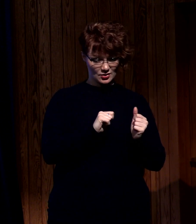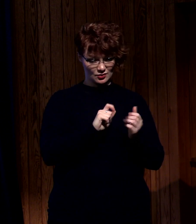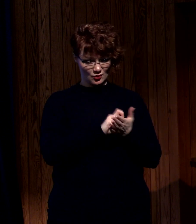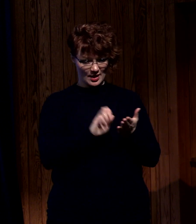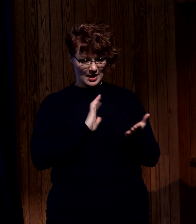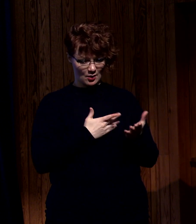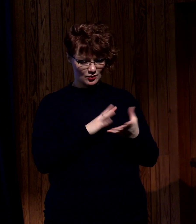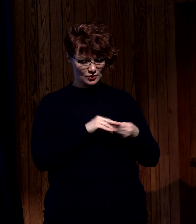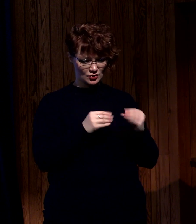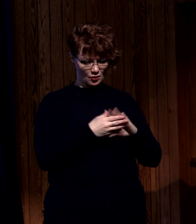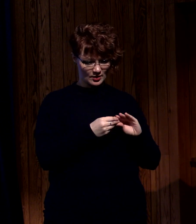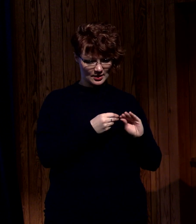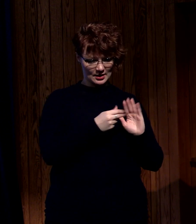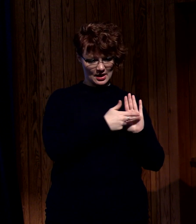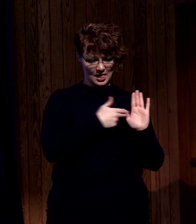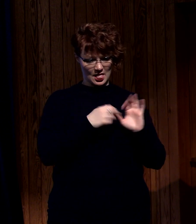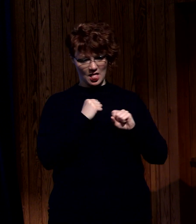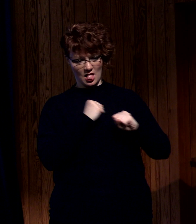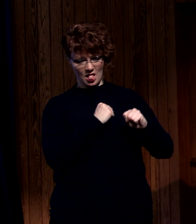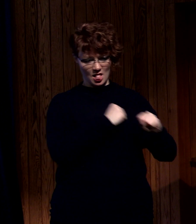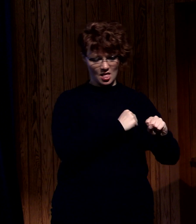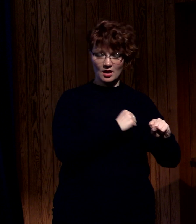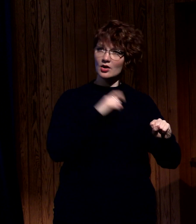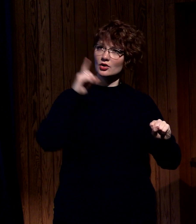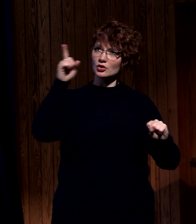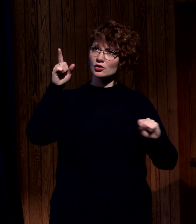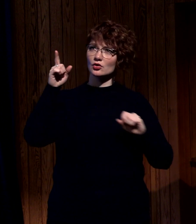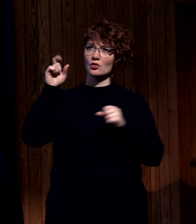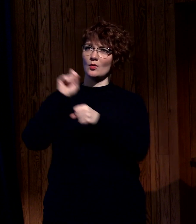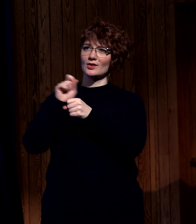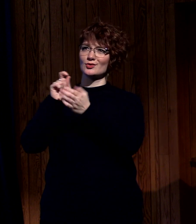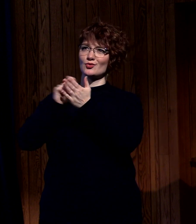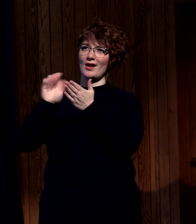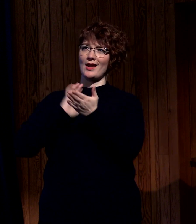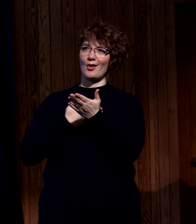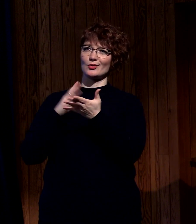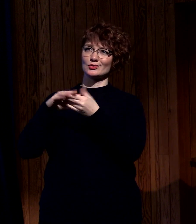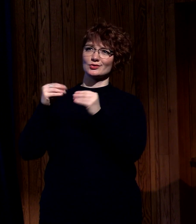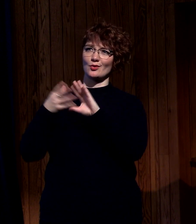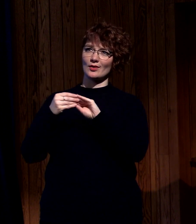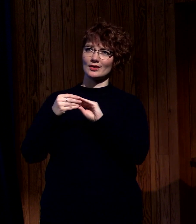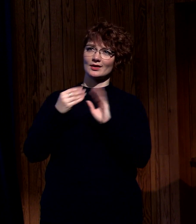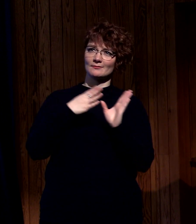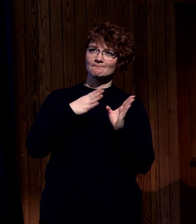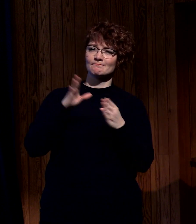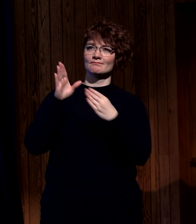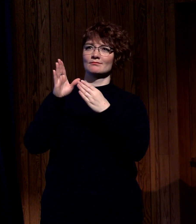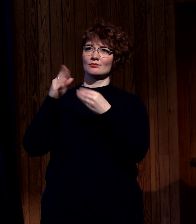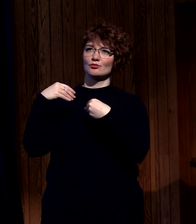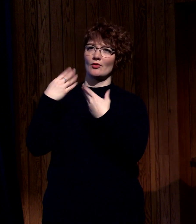are working to write our story and providing the ways to get